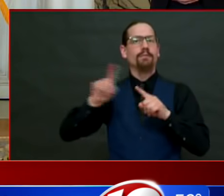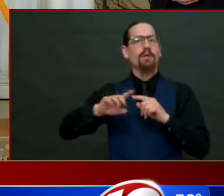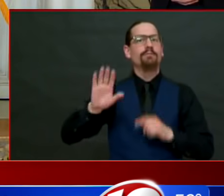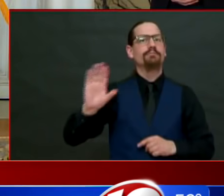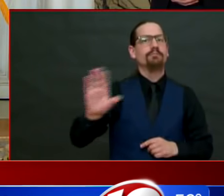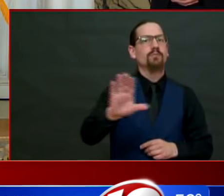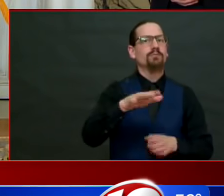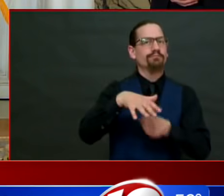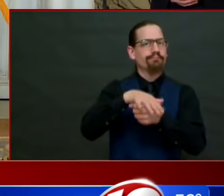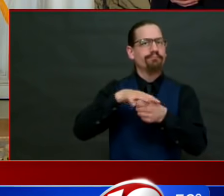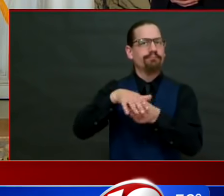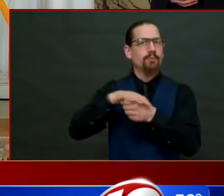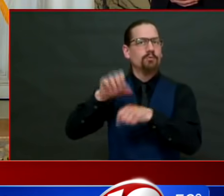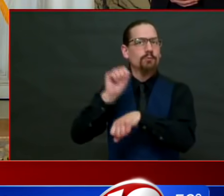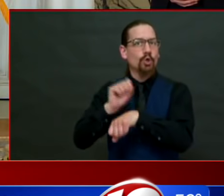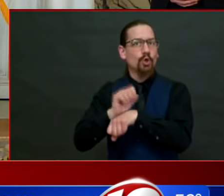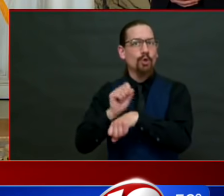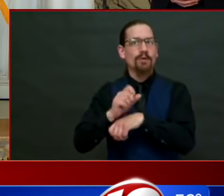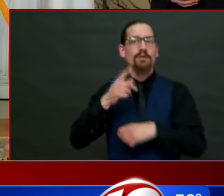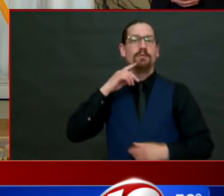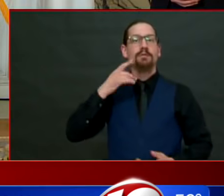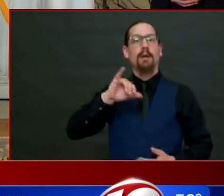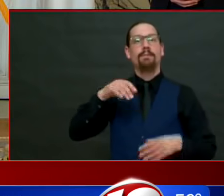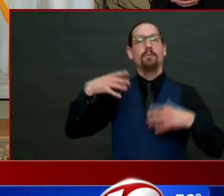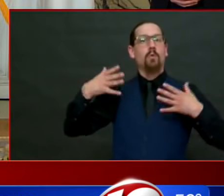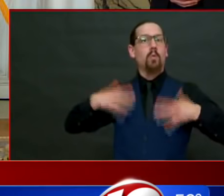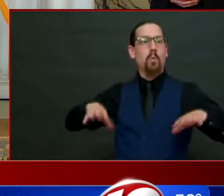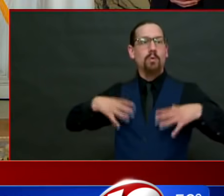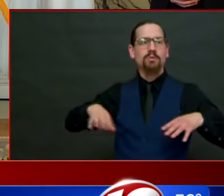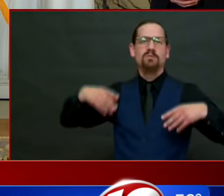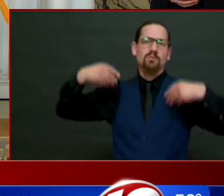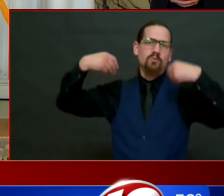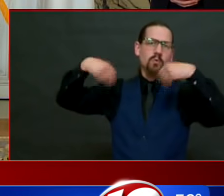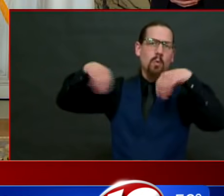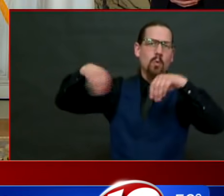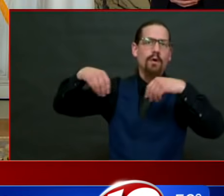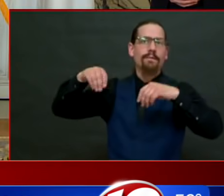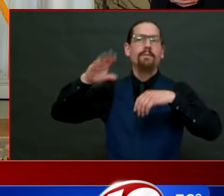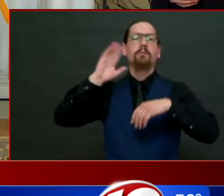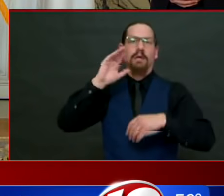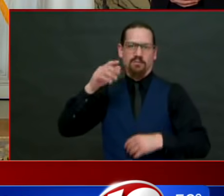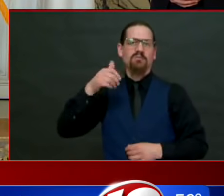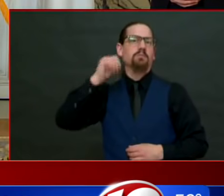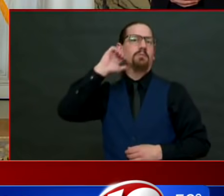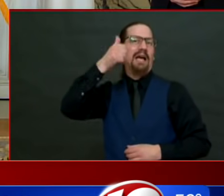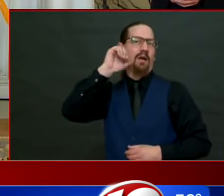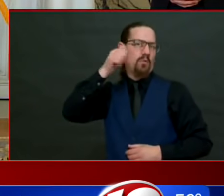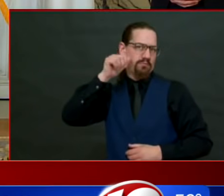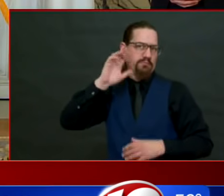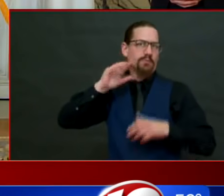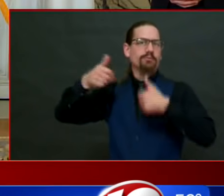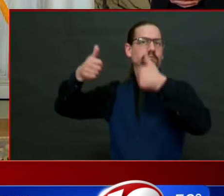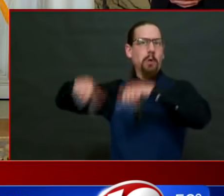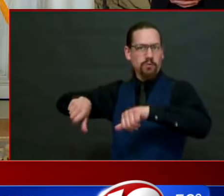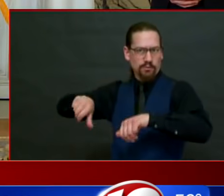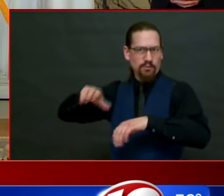GUIDANCE SECTOR BY SECTOR. FOR THE RETAIL SECTOR, YOU CAN EXPECT TO SEE GUIDANCE TONIGHT